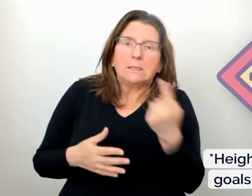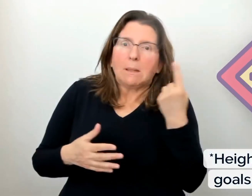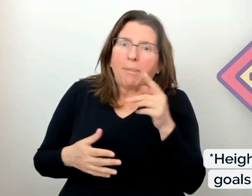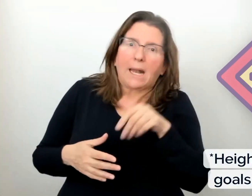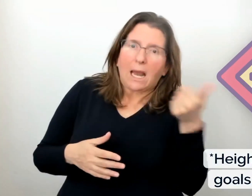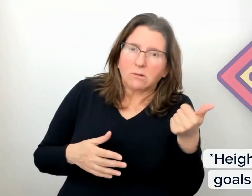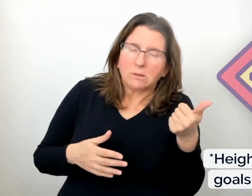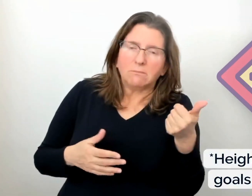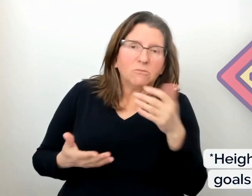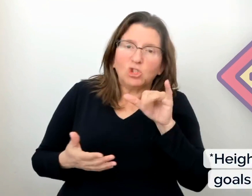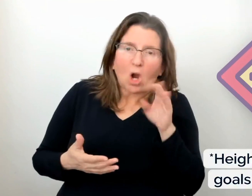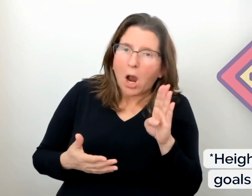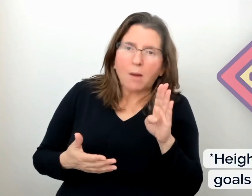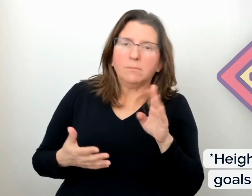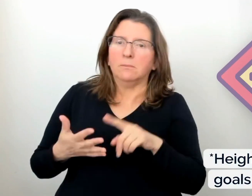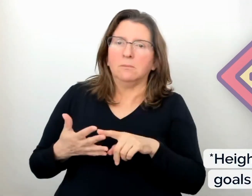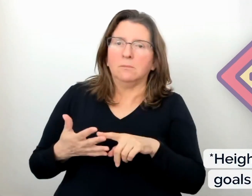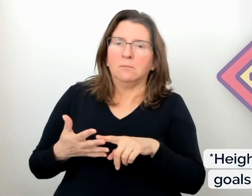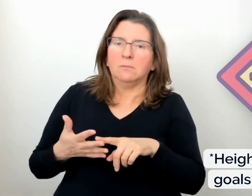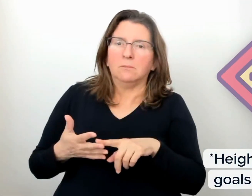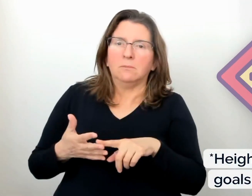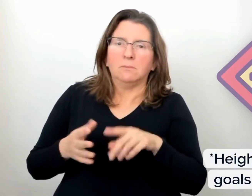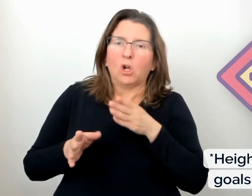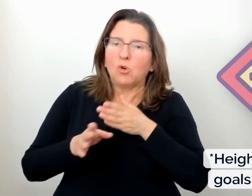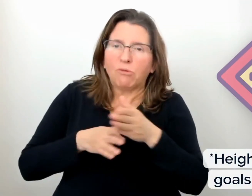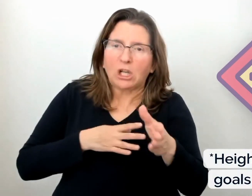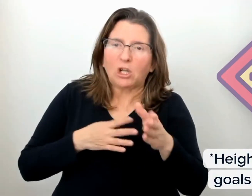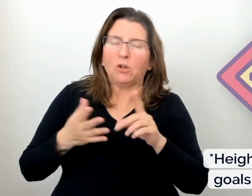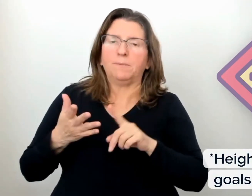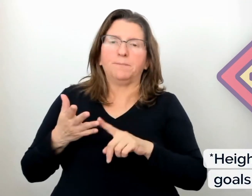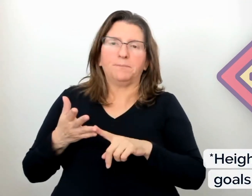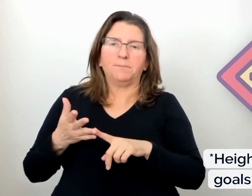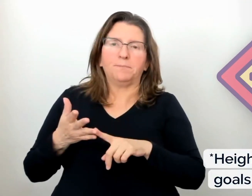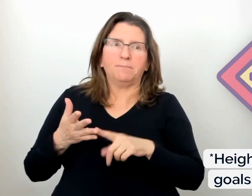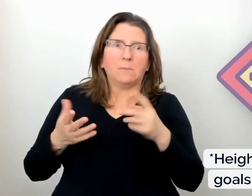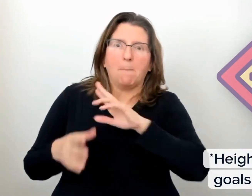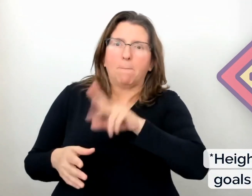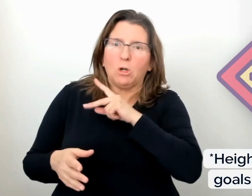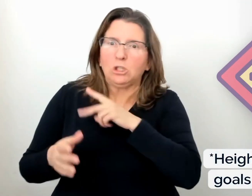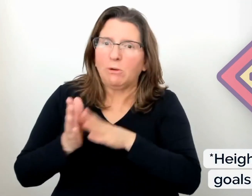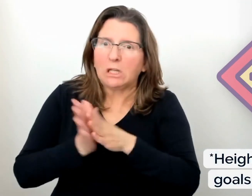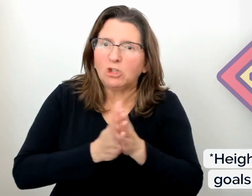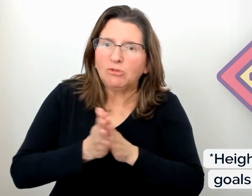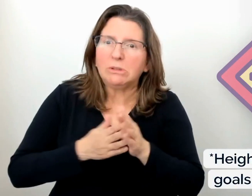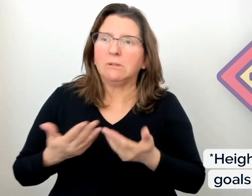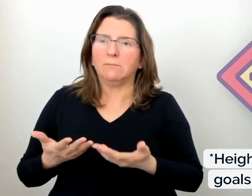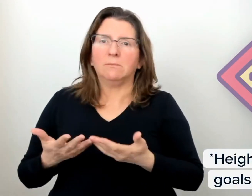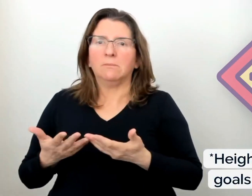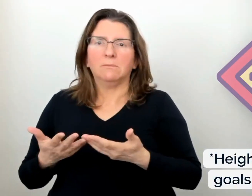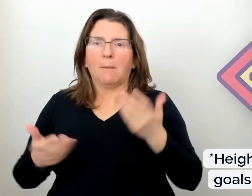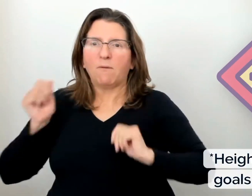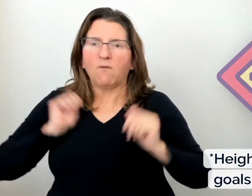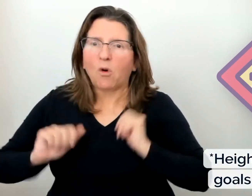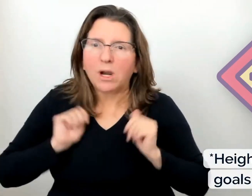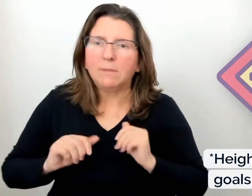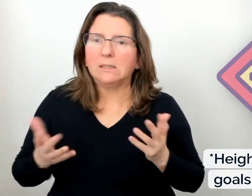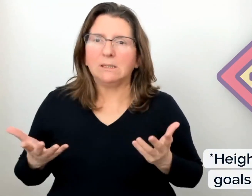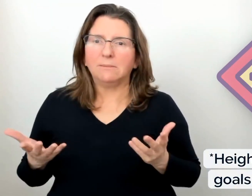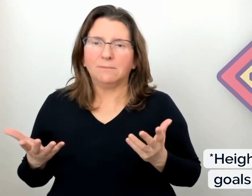It could be related to employment, a career path, personal interests, or some other performance.